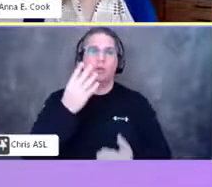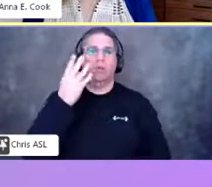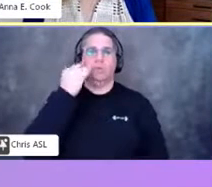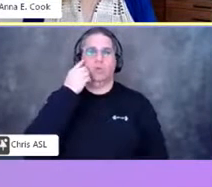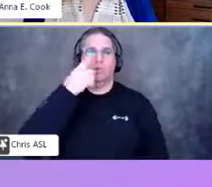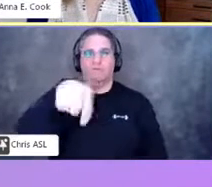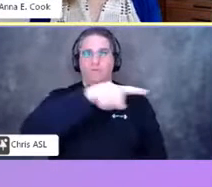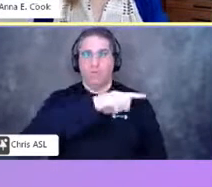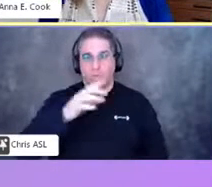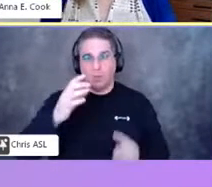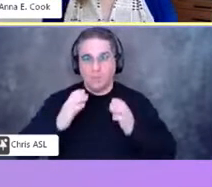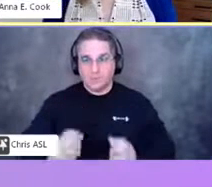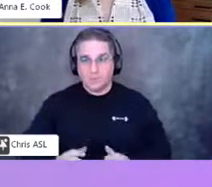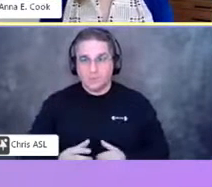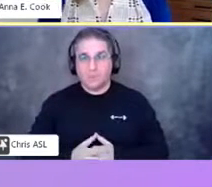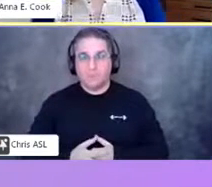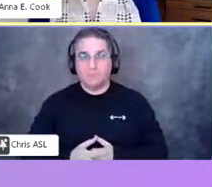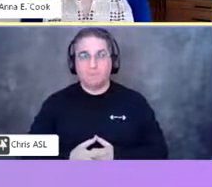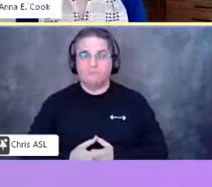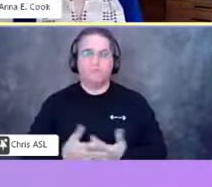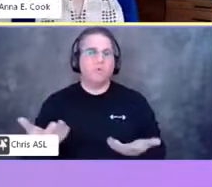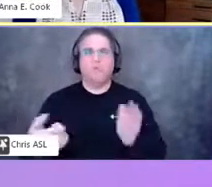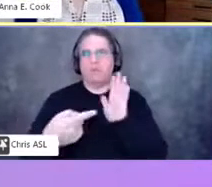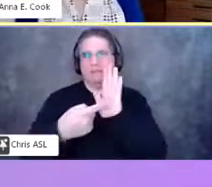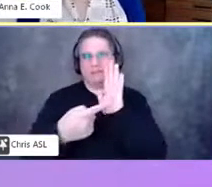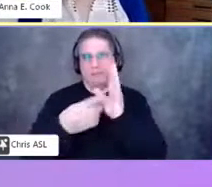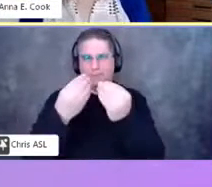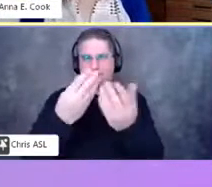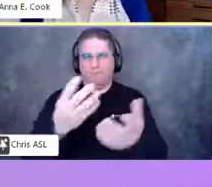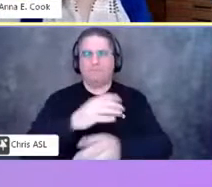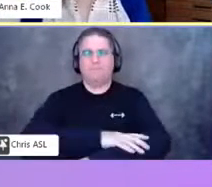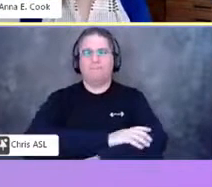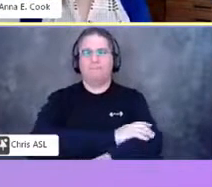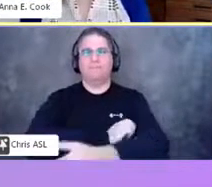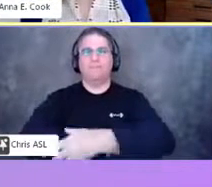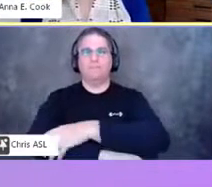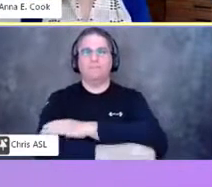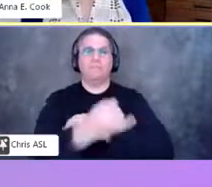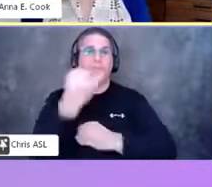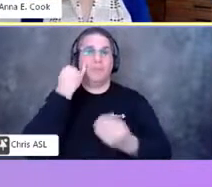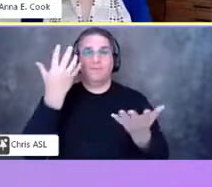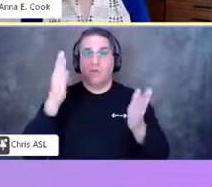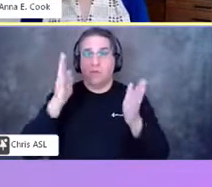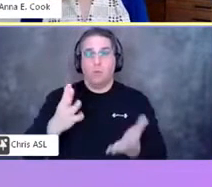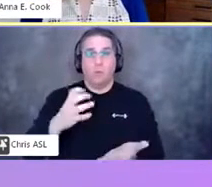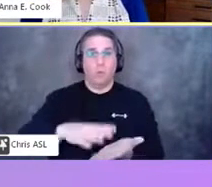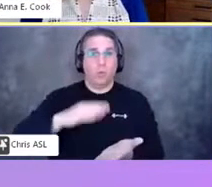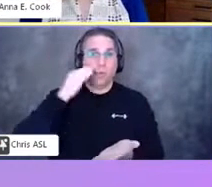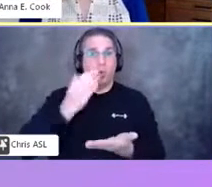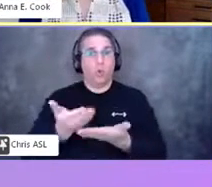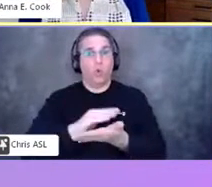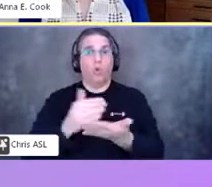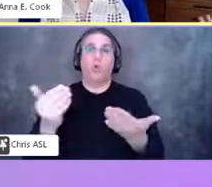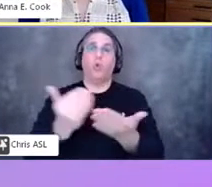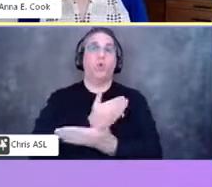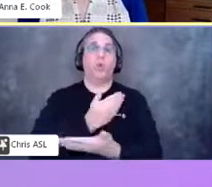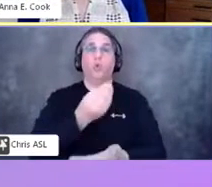for example how would we approach supporting someone learning to cook a new dish though some